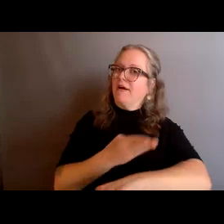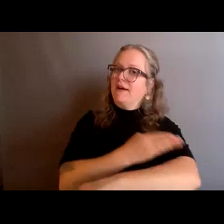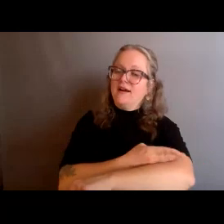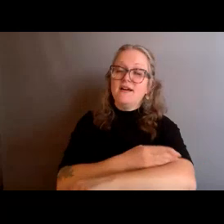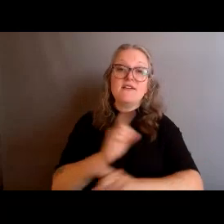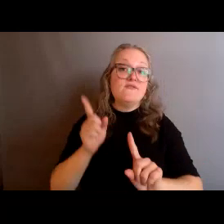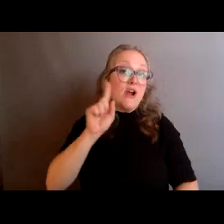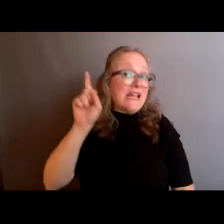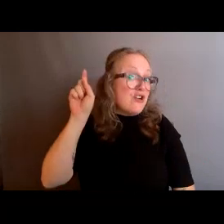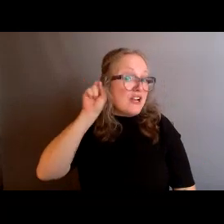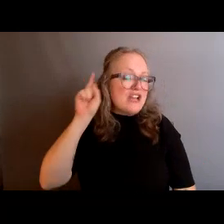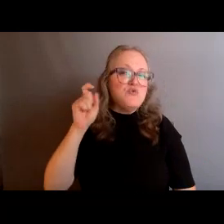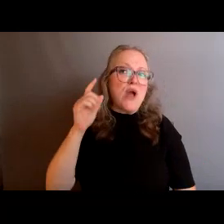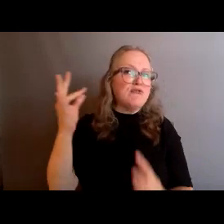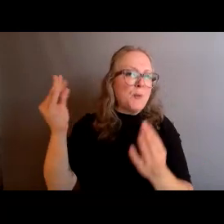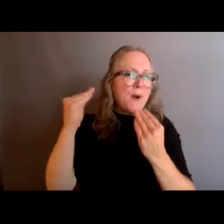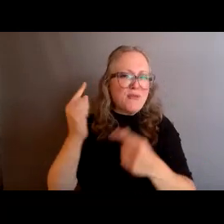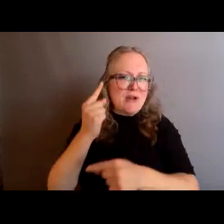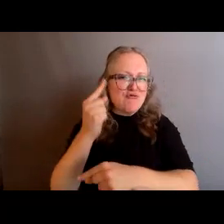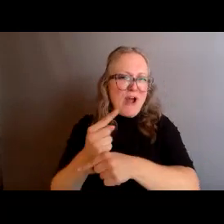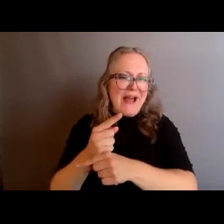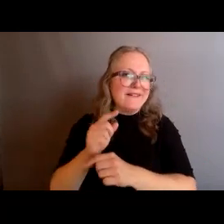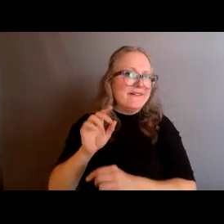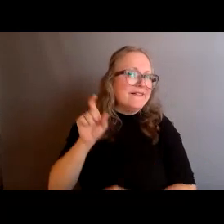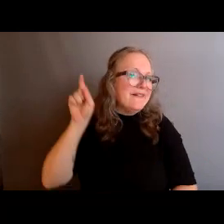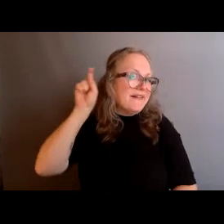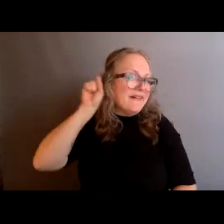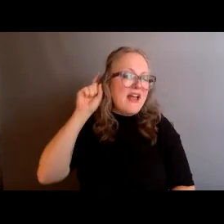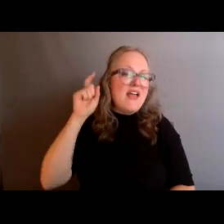Many people aren't trained in how to do this. They've got to go past the second